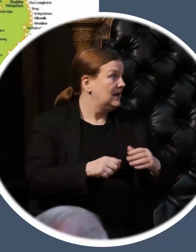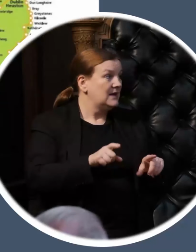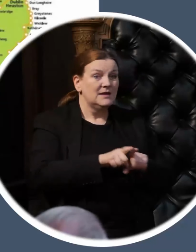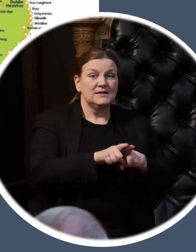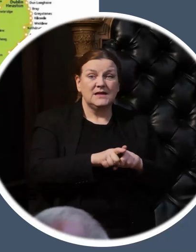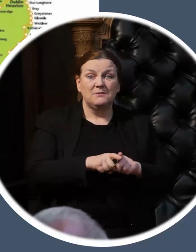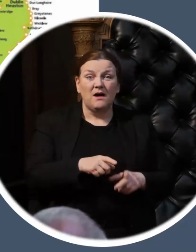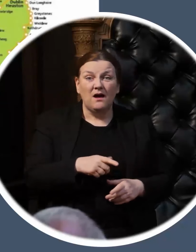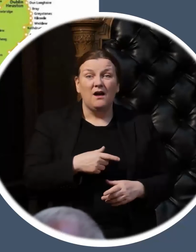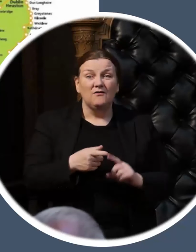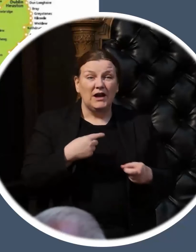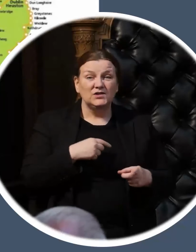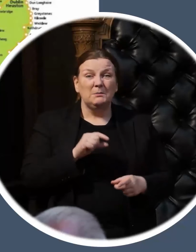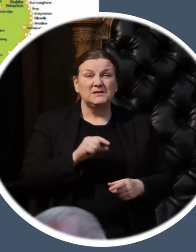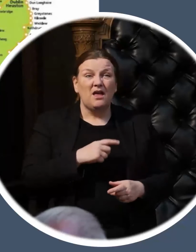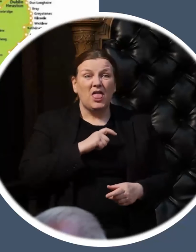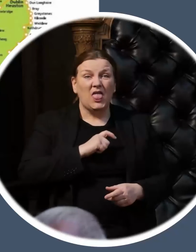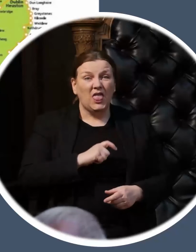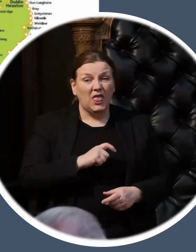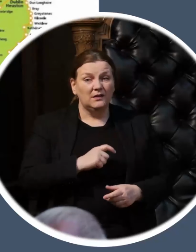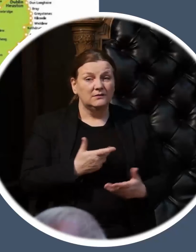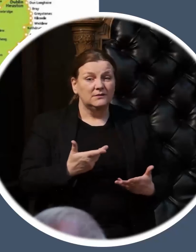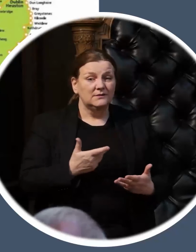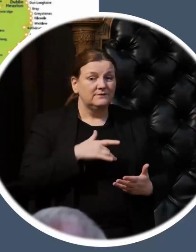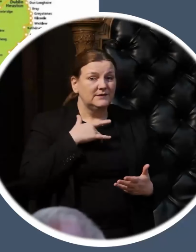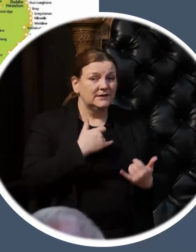a bit of a hmm because we can see what we've lost.